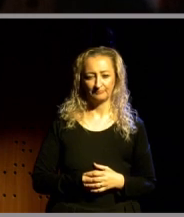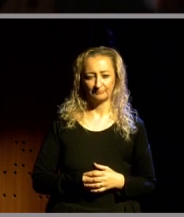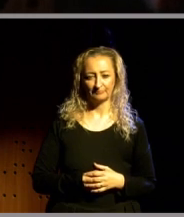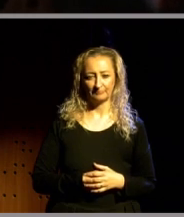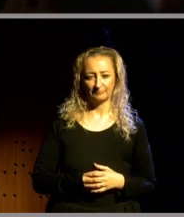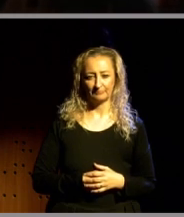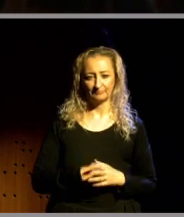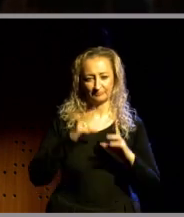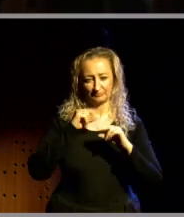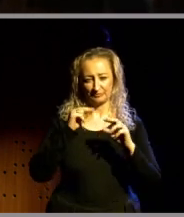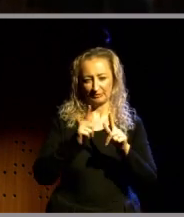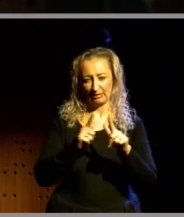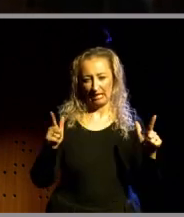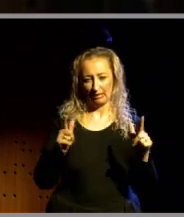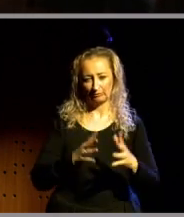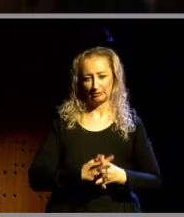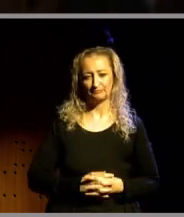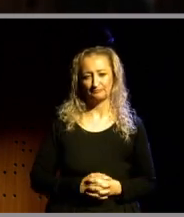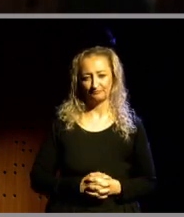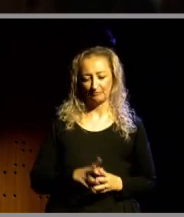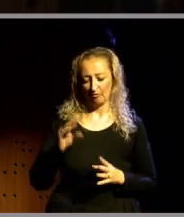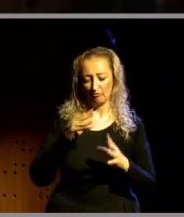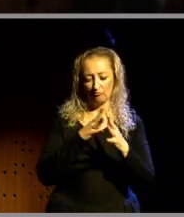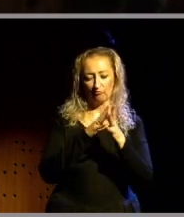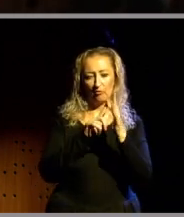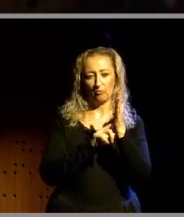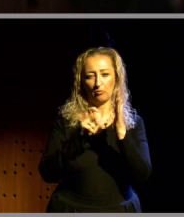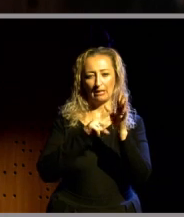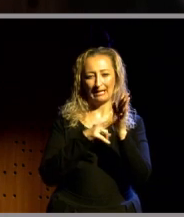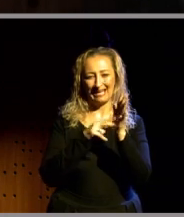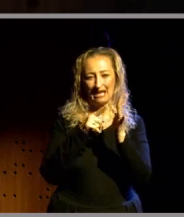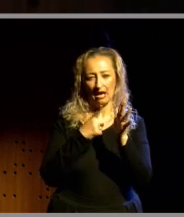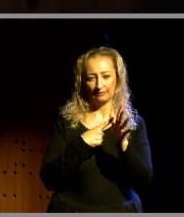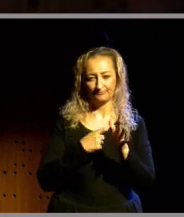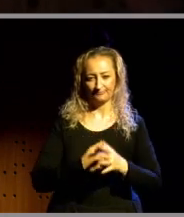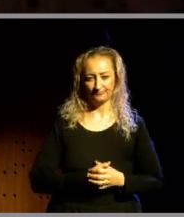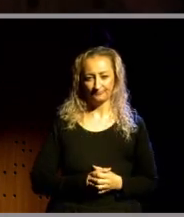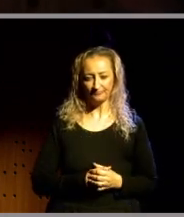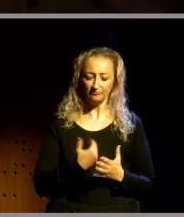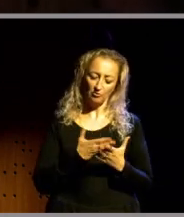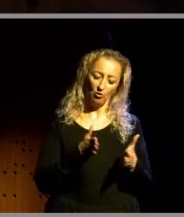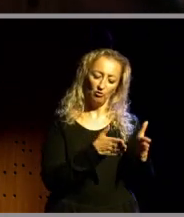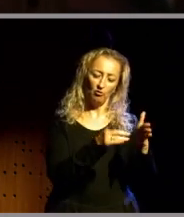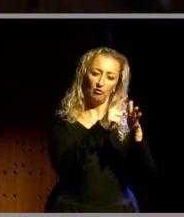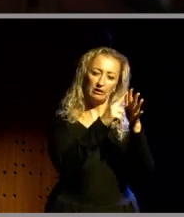Hello, I'm a Barkandji Wiimpatja from Wilcannia on the Barka, the old darling River.